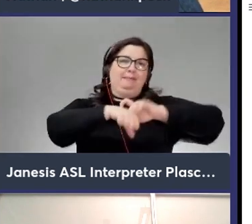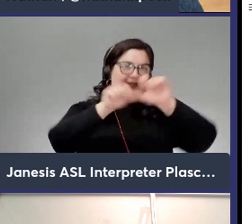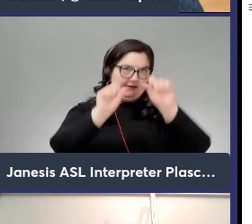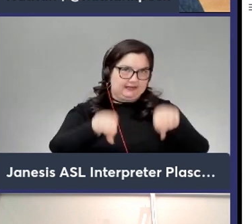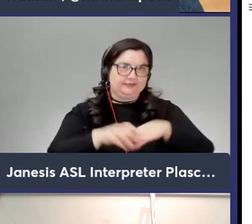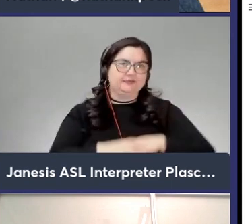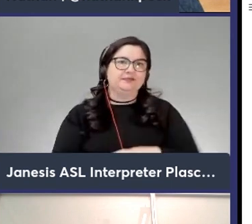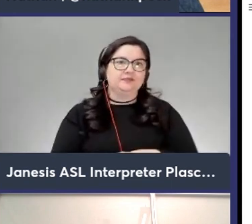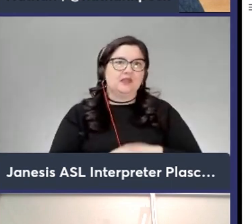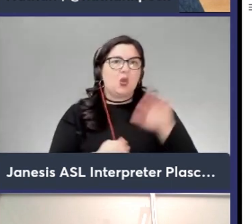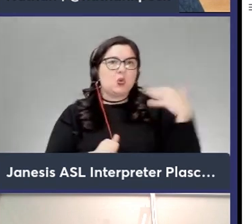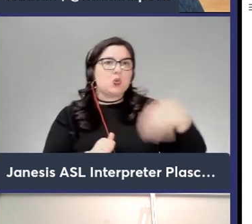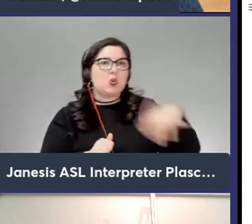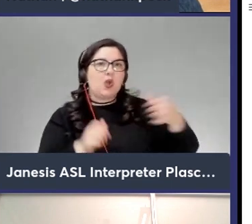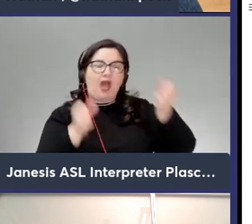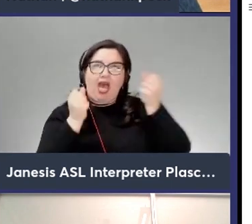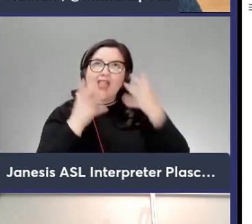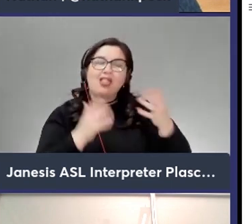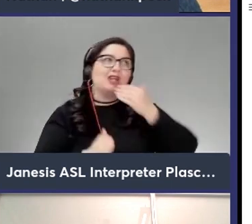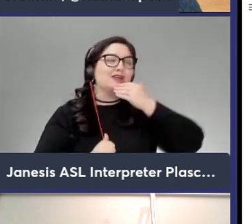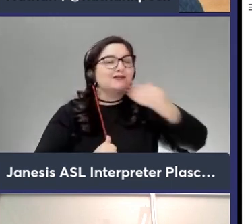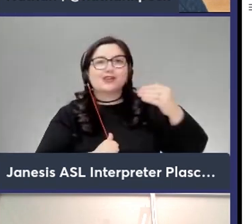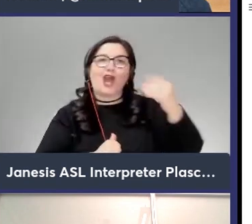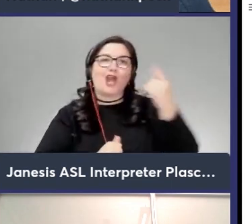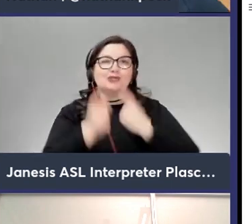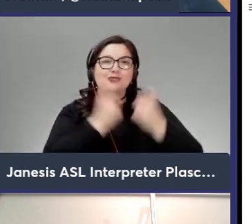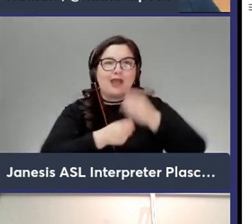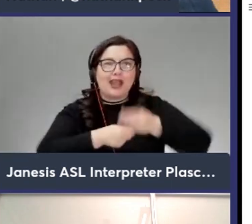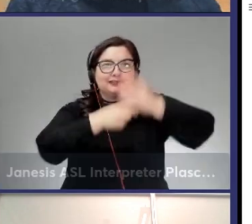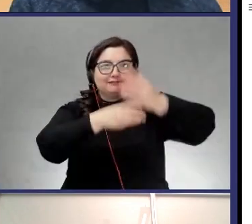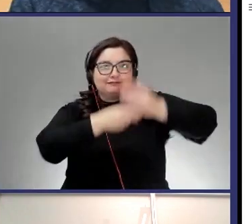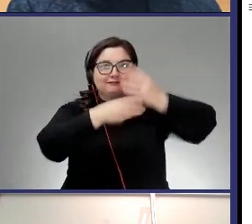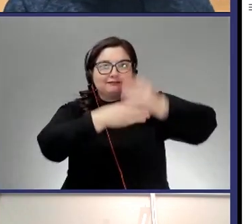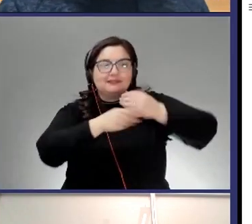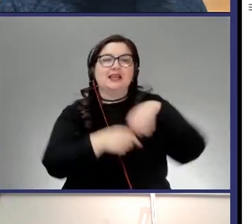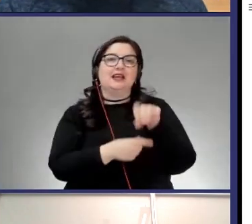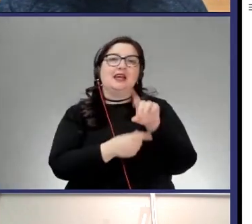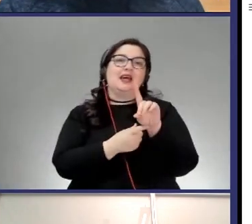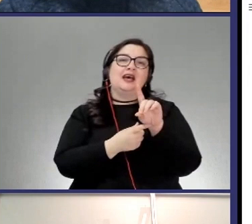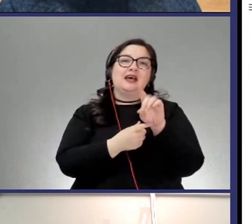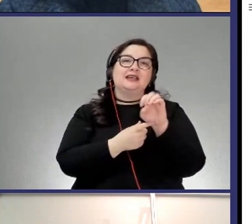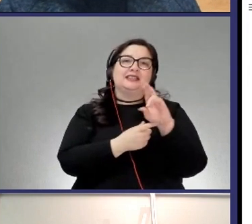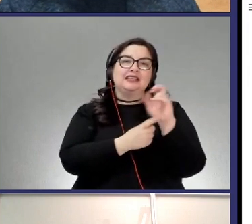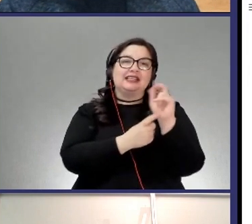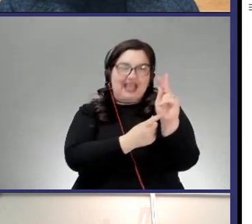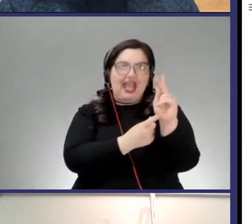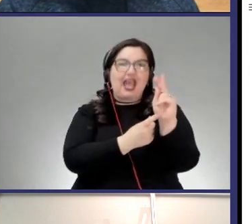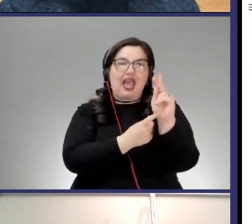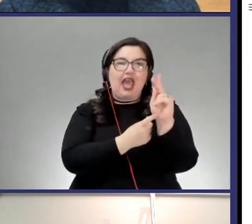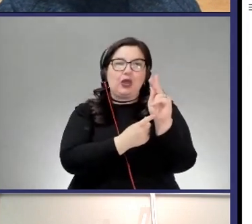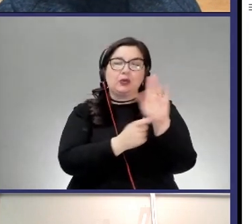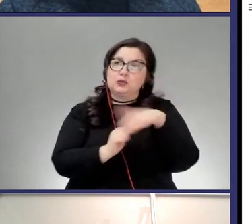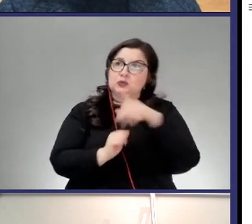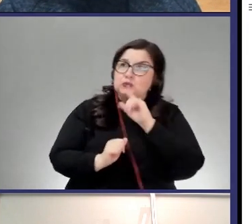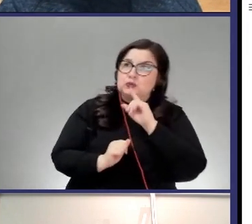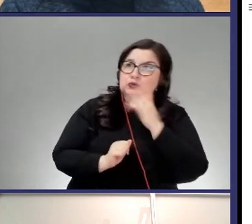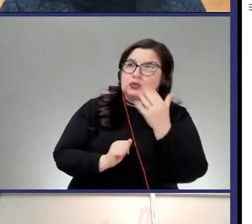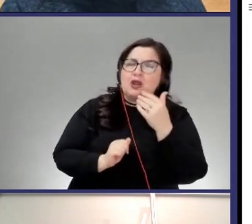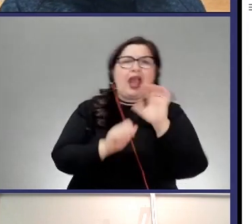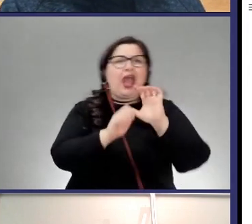We have a lot of good questions coming through right now. I've got one from Derek. Sure. About how long the backups can be stored for.